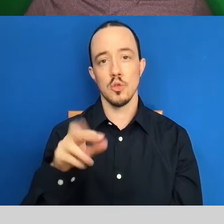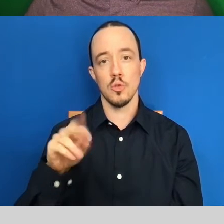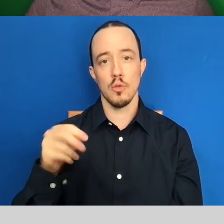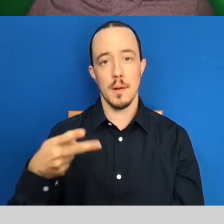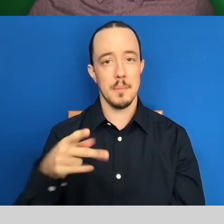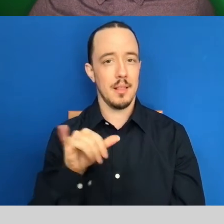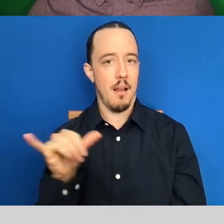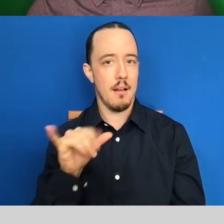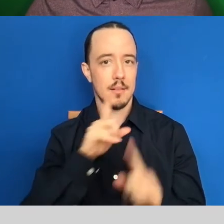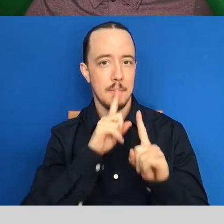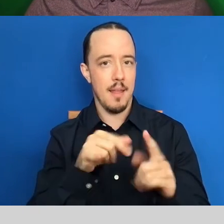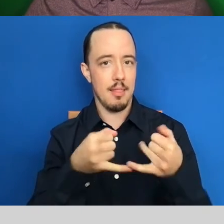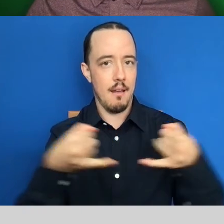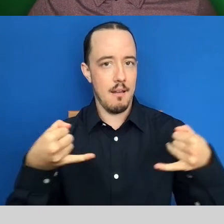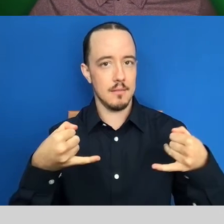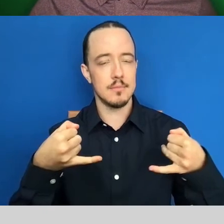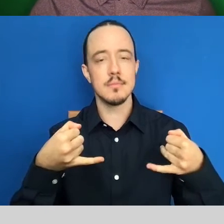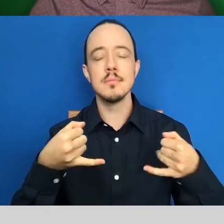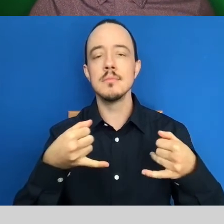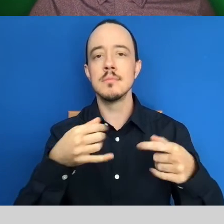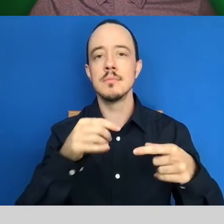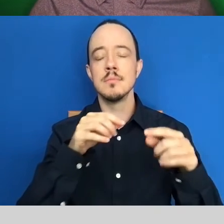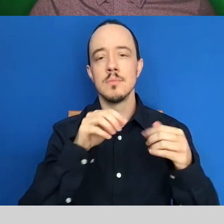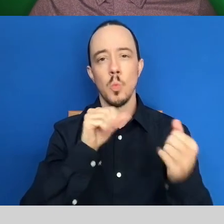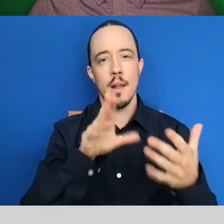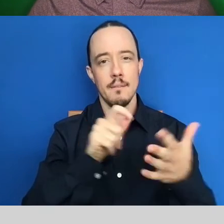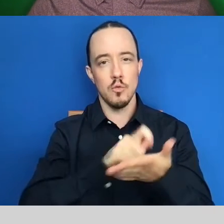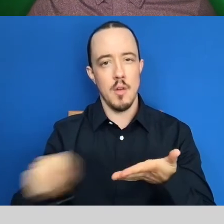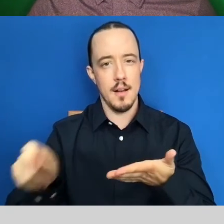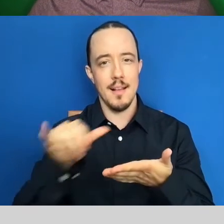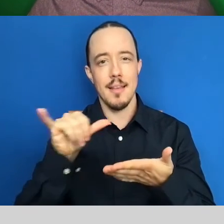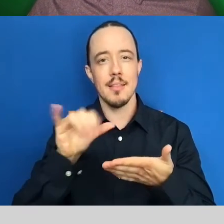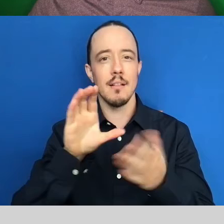In addition to the grep like command line syntax and the configurable YAML rules,